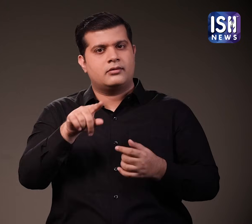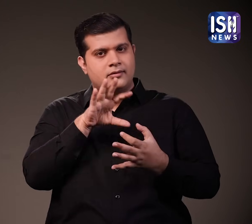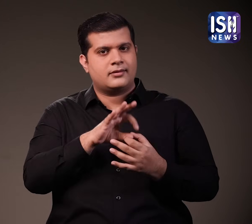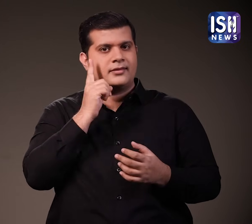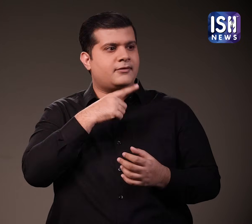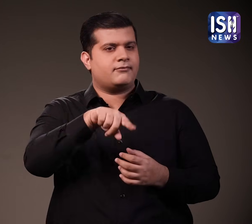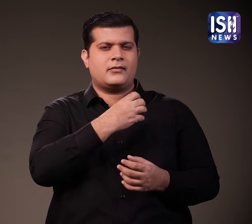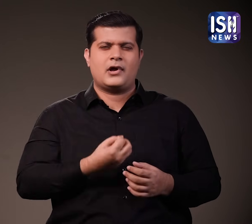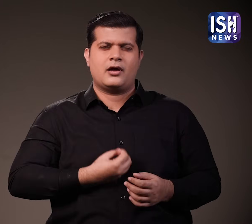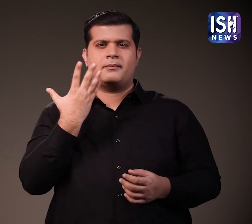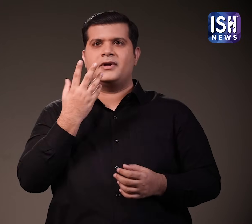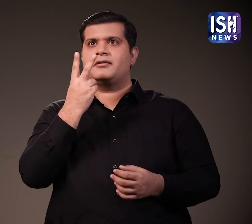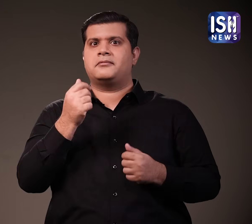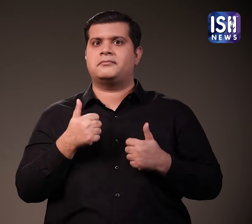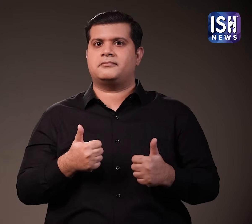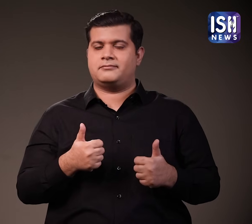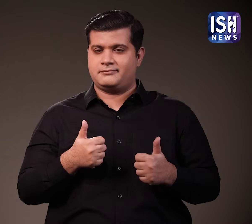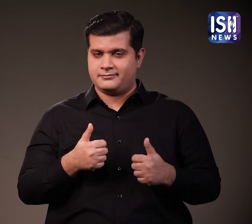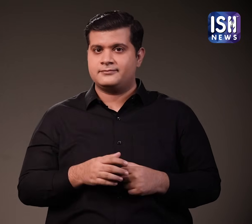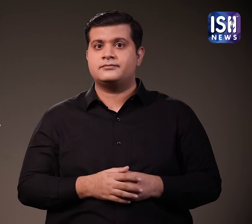This is why the Deaf were very happy.